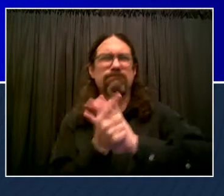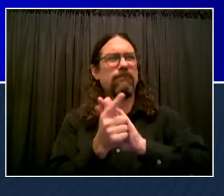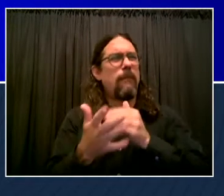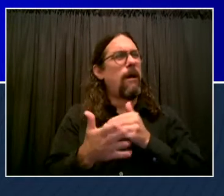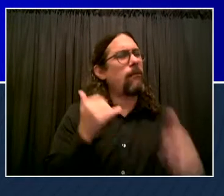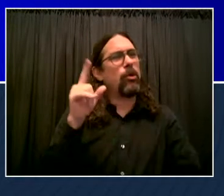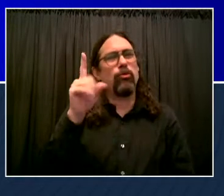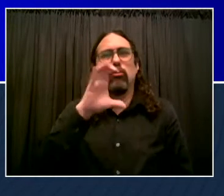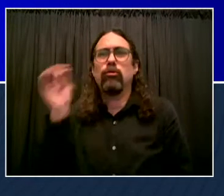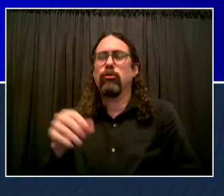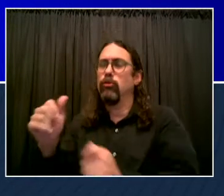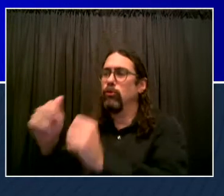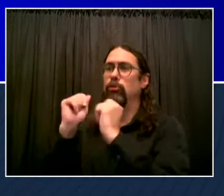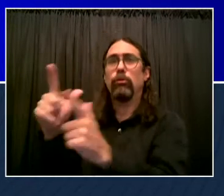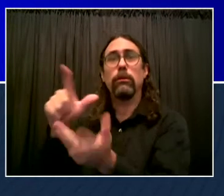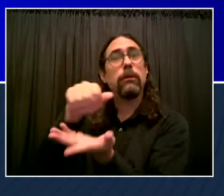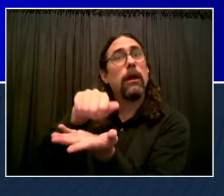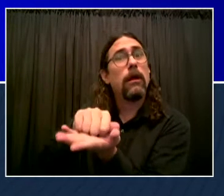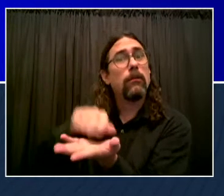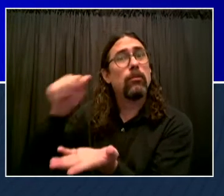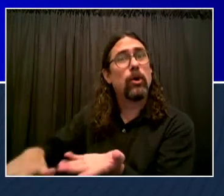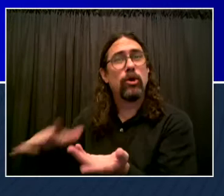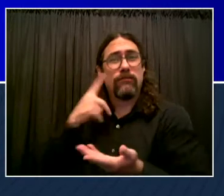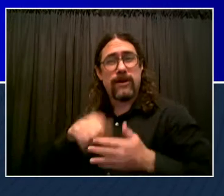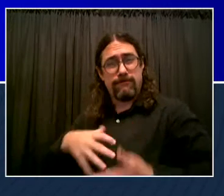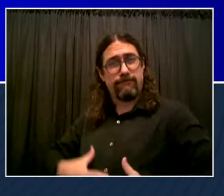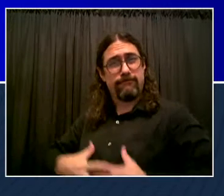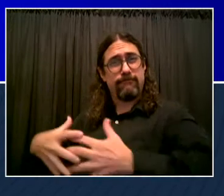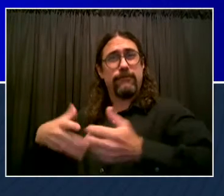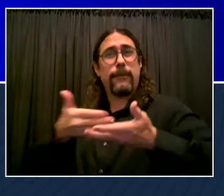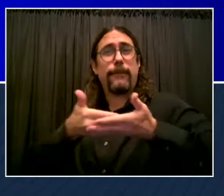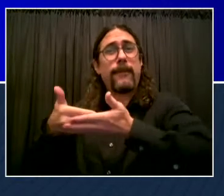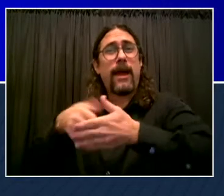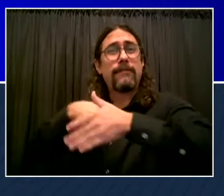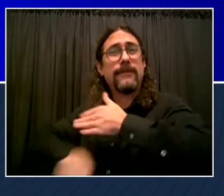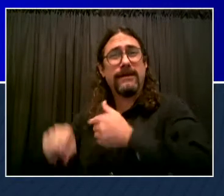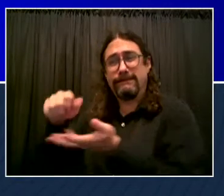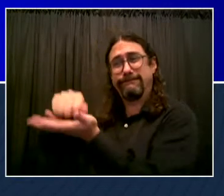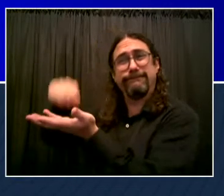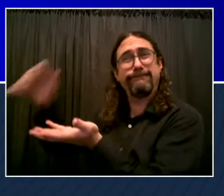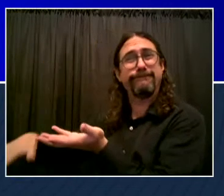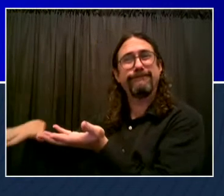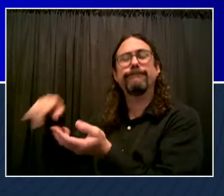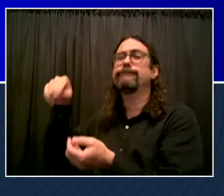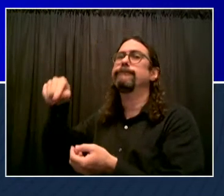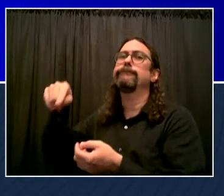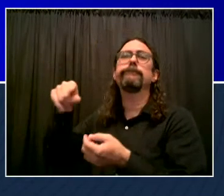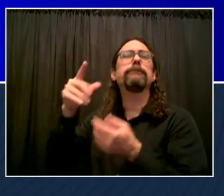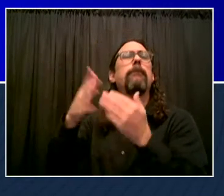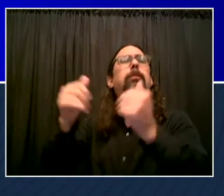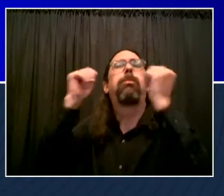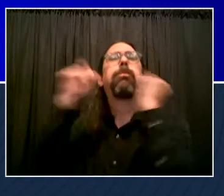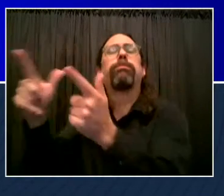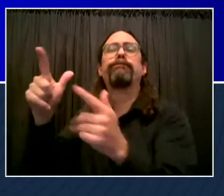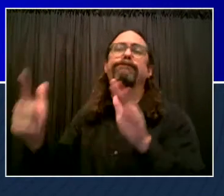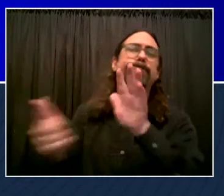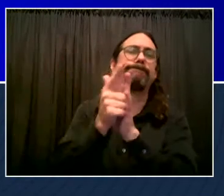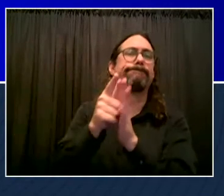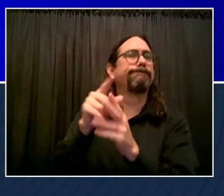ABORTIONS IN THE